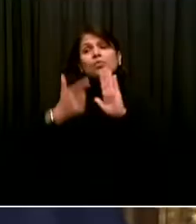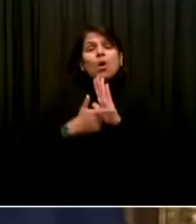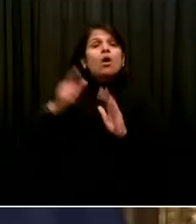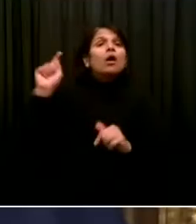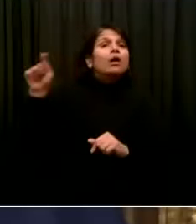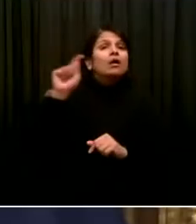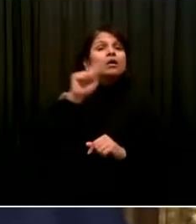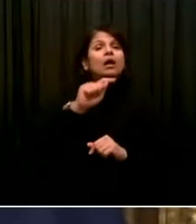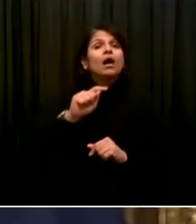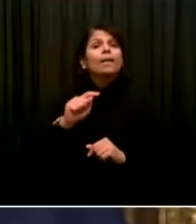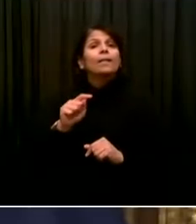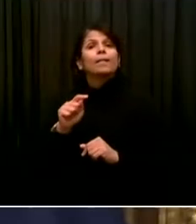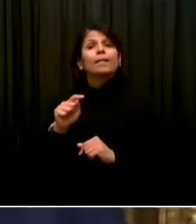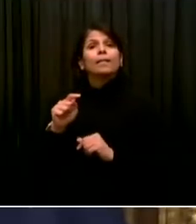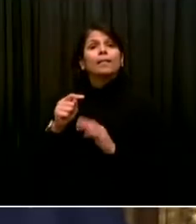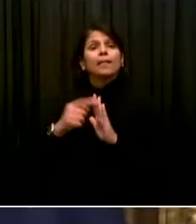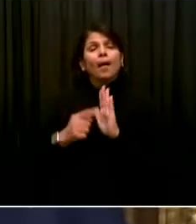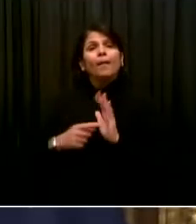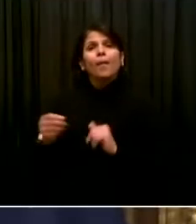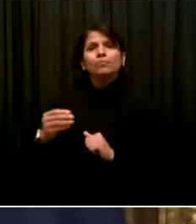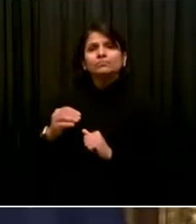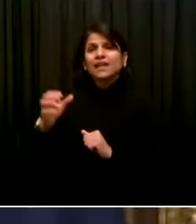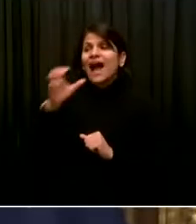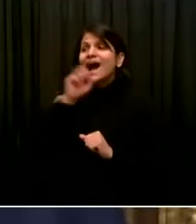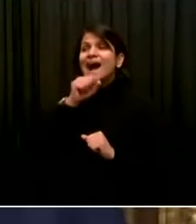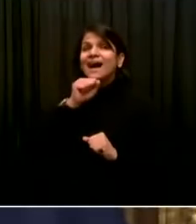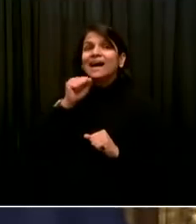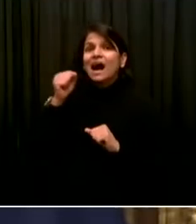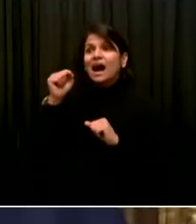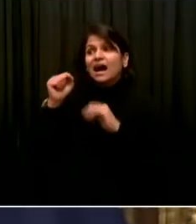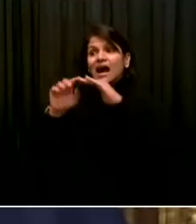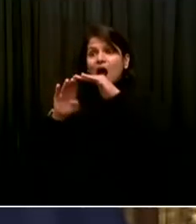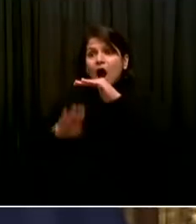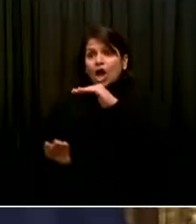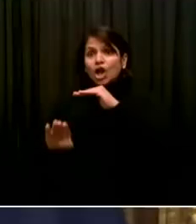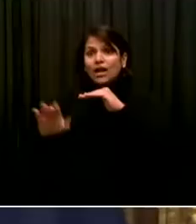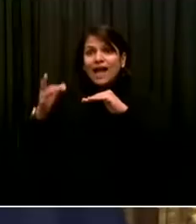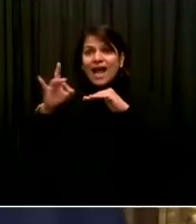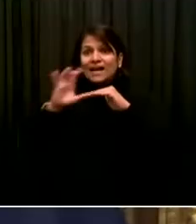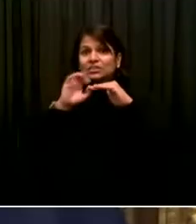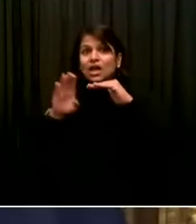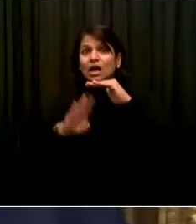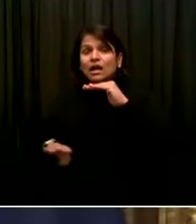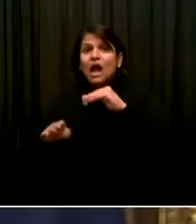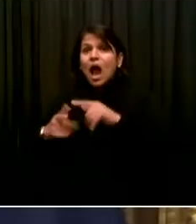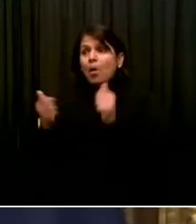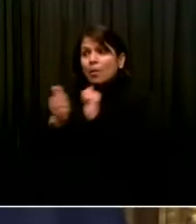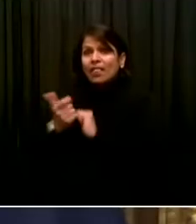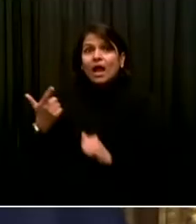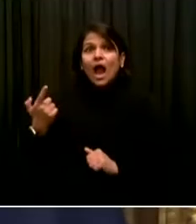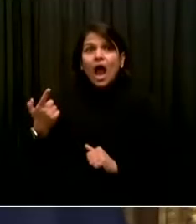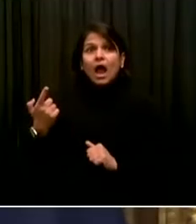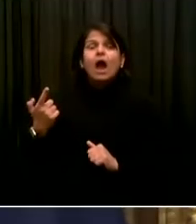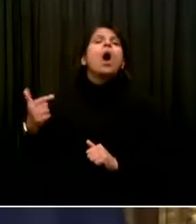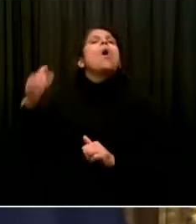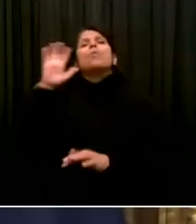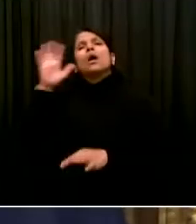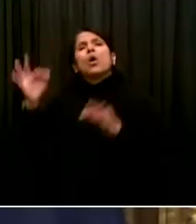USED AIZ LOOPHOLE FOR GANG MEMBERS TO DEMAND YOUNG PEOPLE UNDER 18 TAKE THE FL ALOF GUN STHT AARE NOT THEIRS.